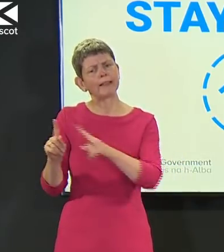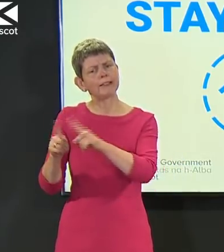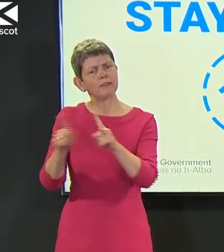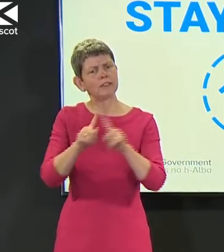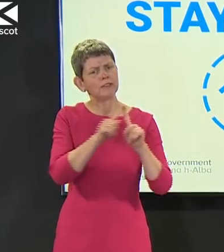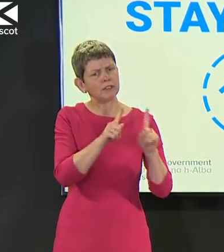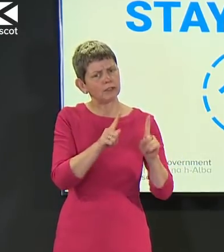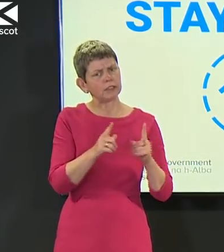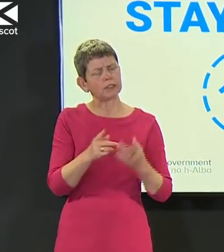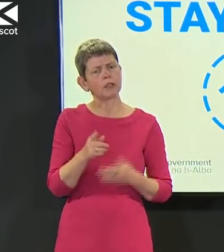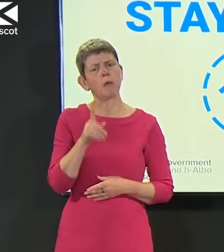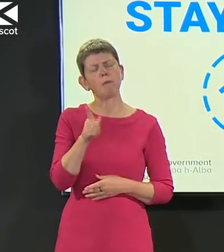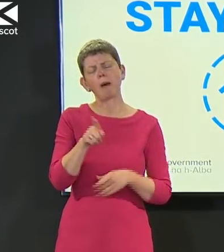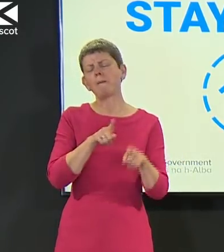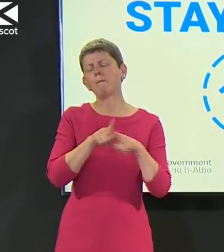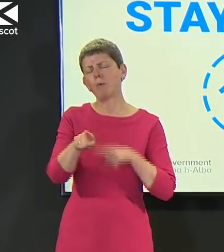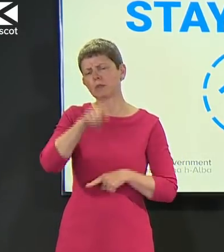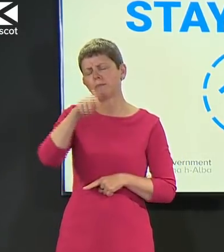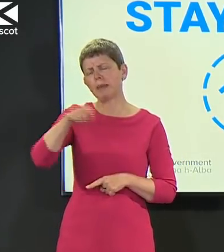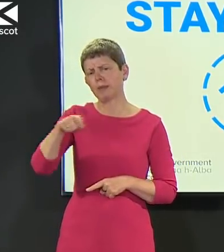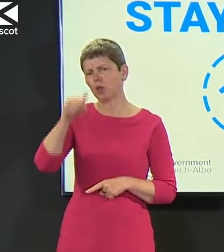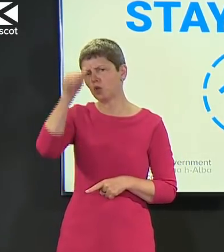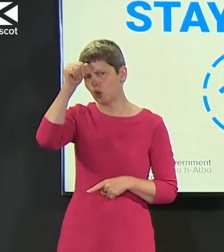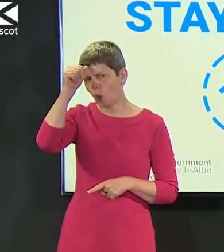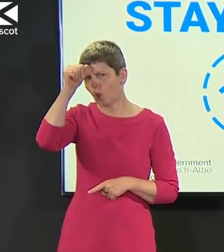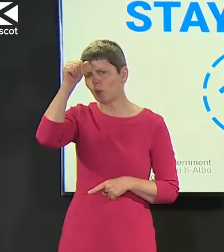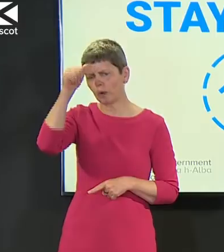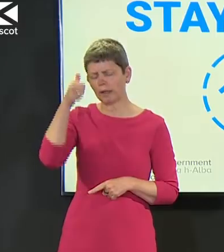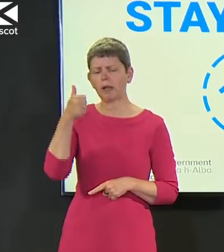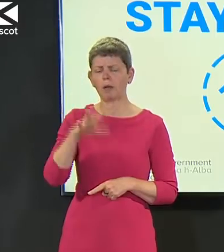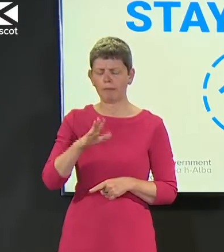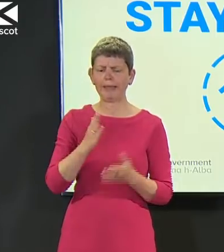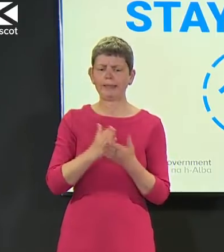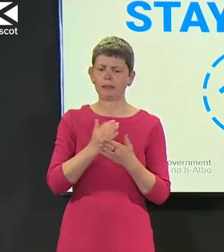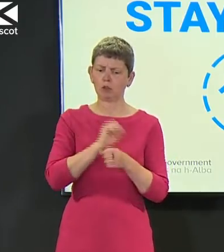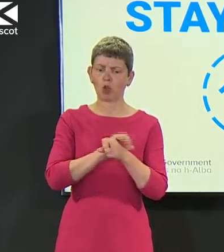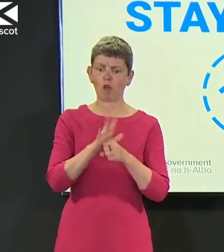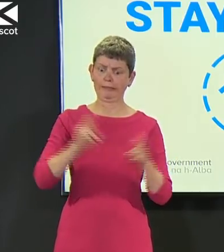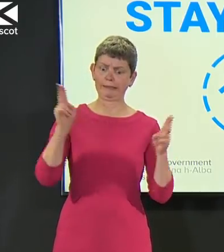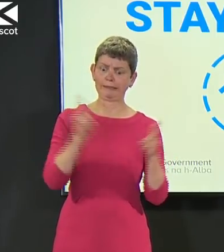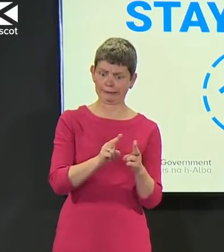vast majority of people know the progress we've made and don't want to jeopardize it so i think